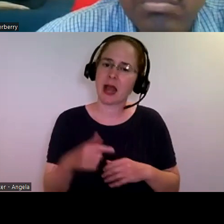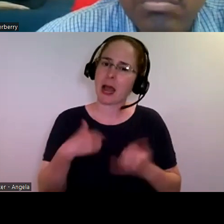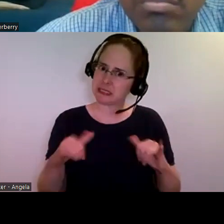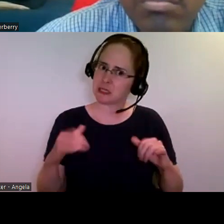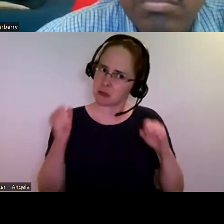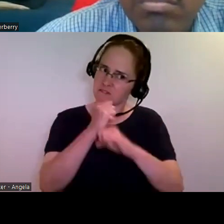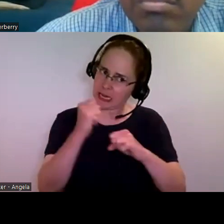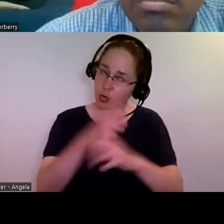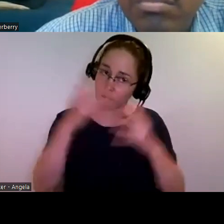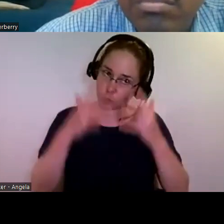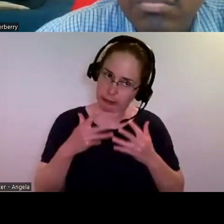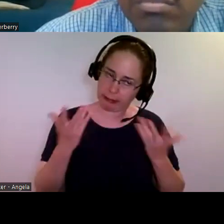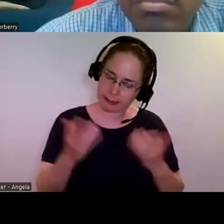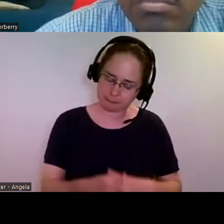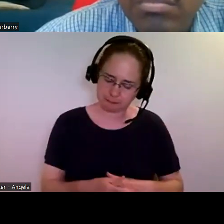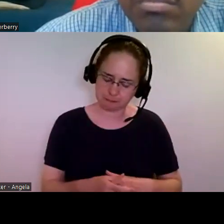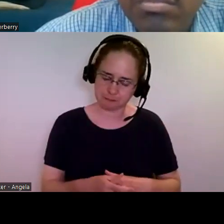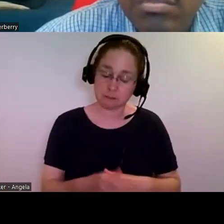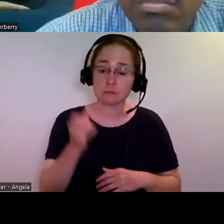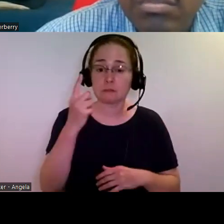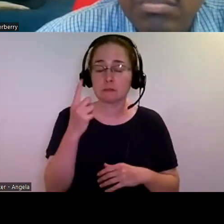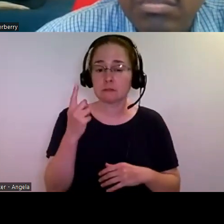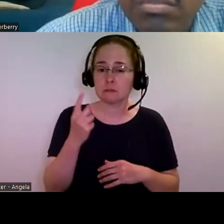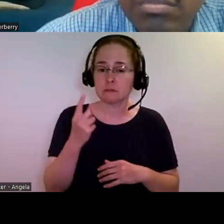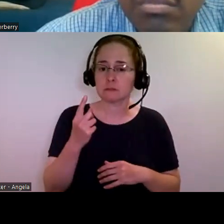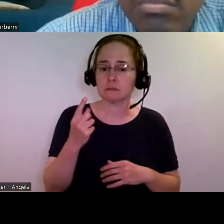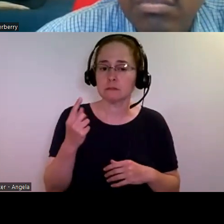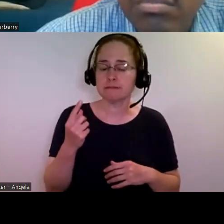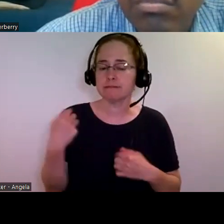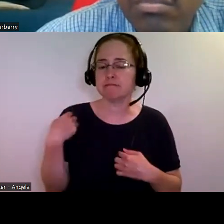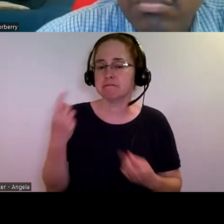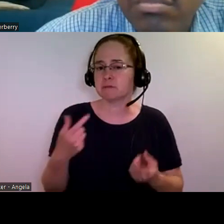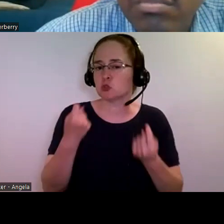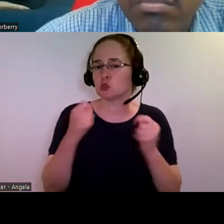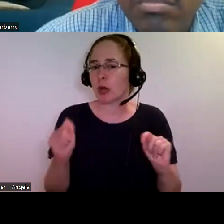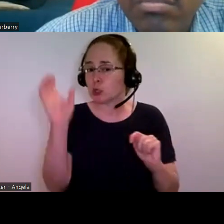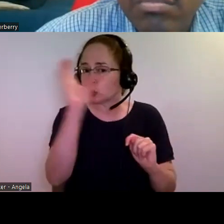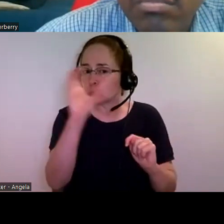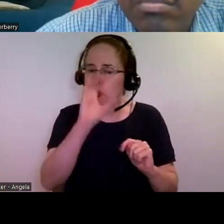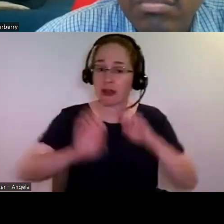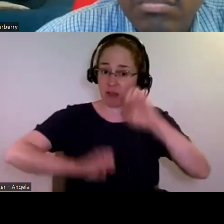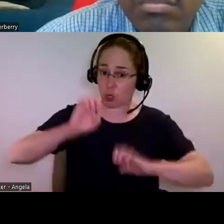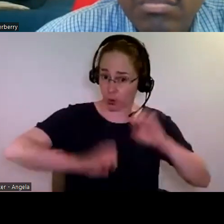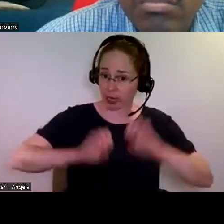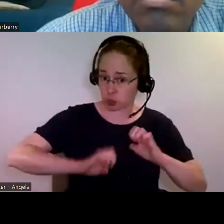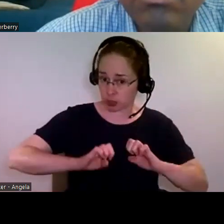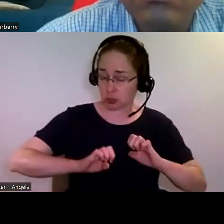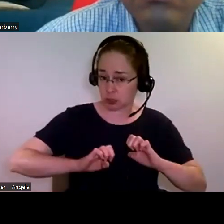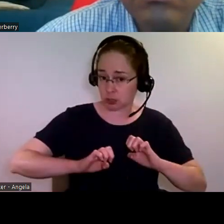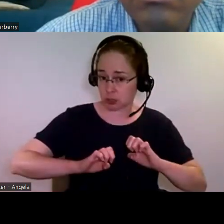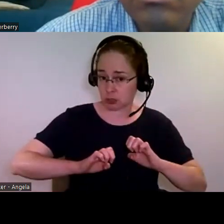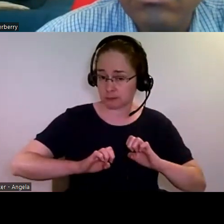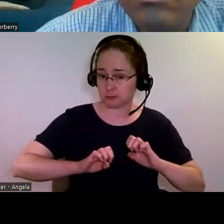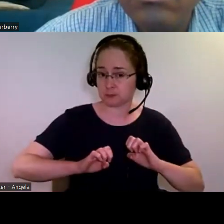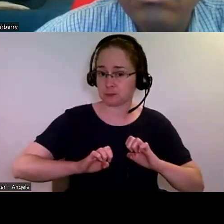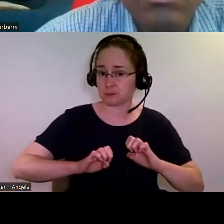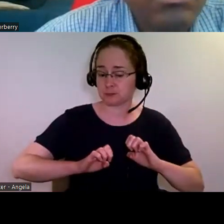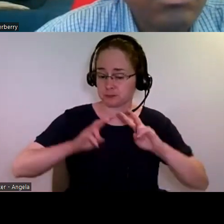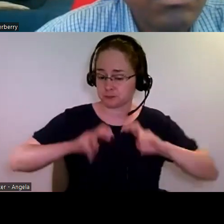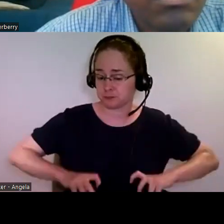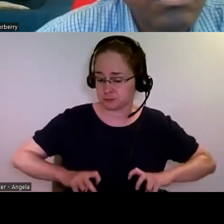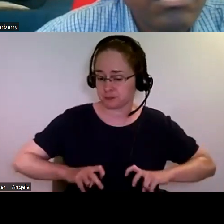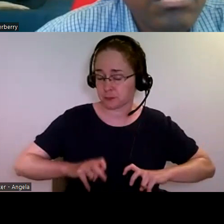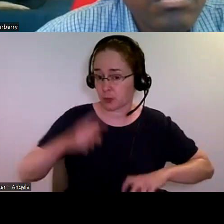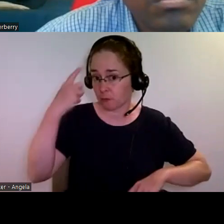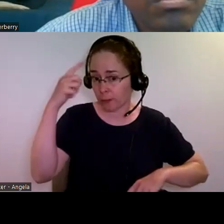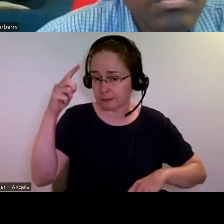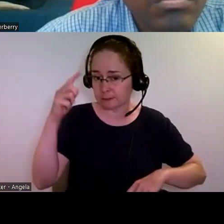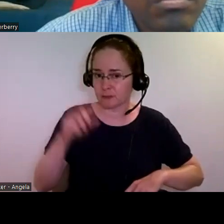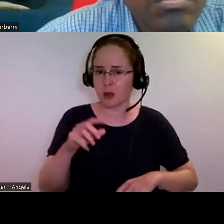unfortunately. I have been trying to seek a evaluation for autism diagnosis